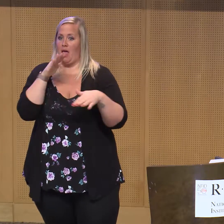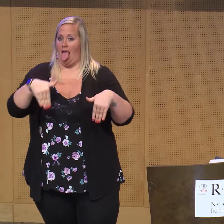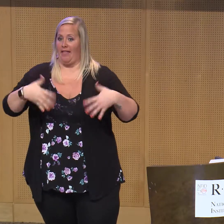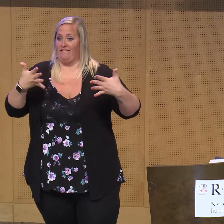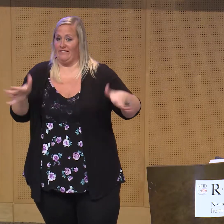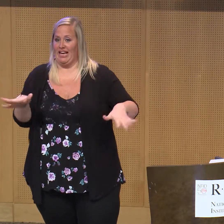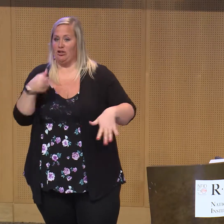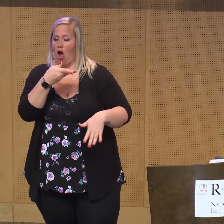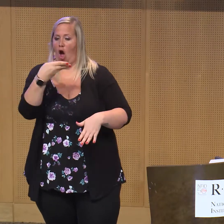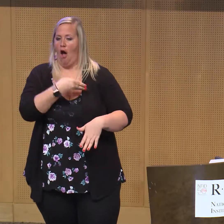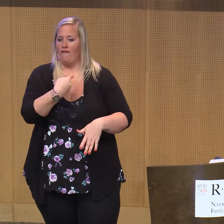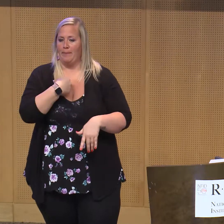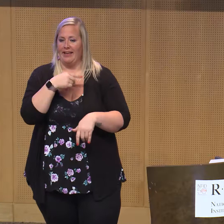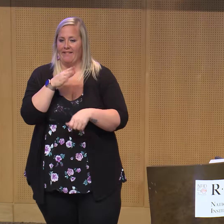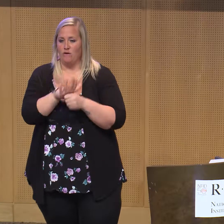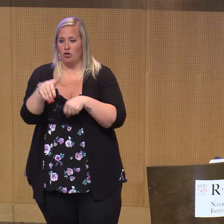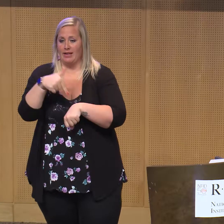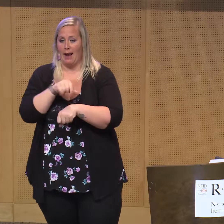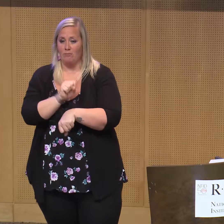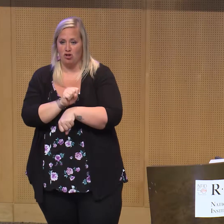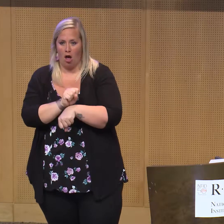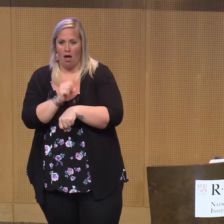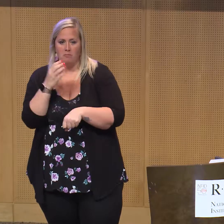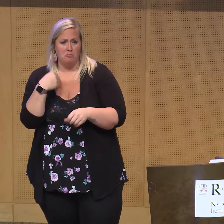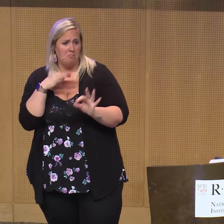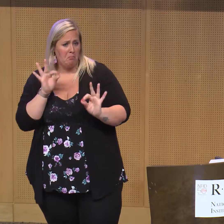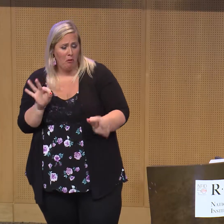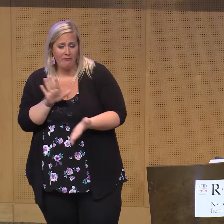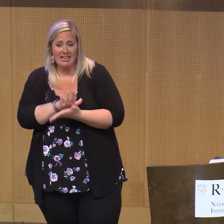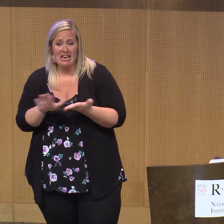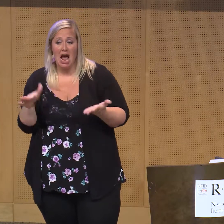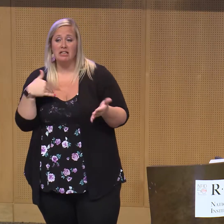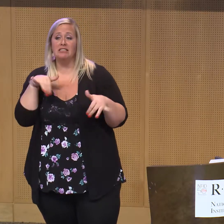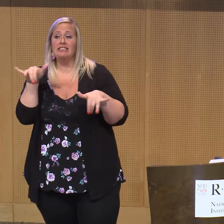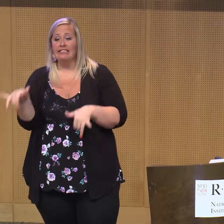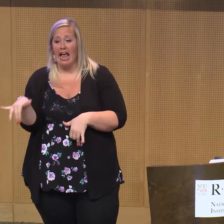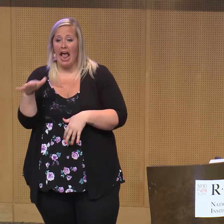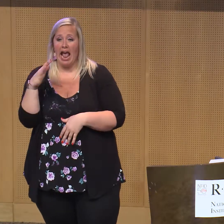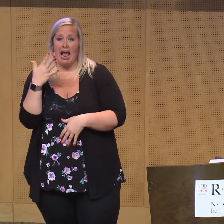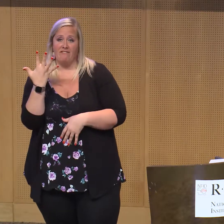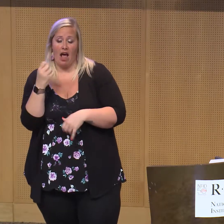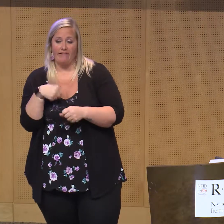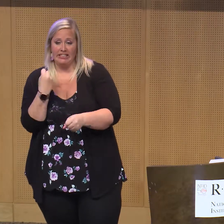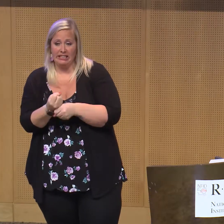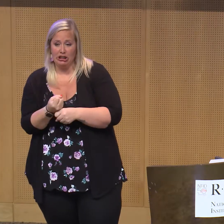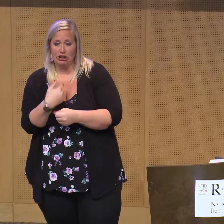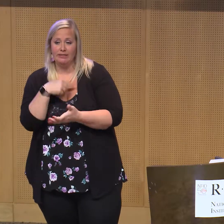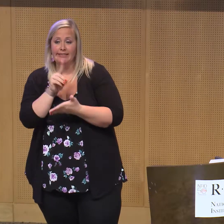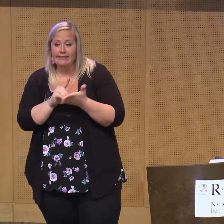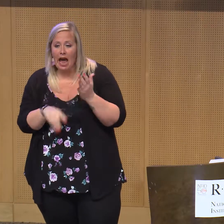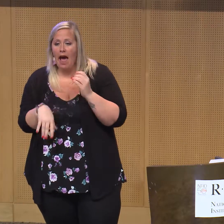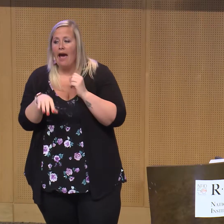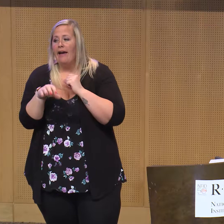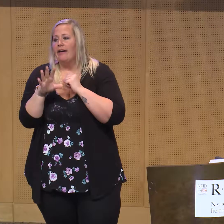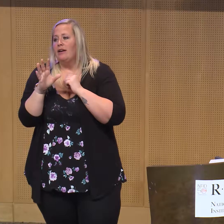and, luckily, prior to my second internship being completed, they offered me a permanent job, so I stayed there for 5 years.